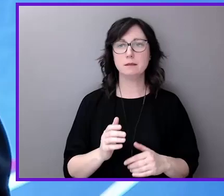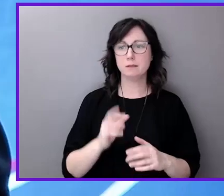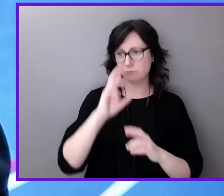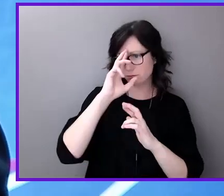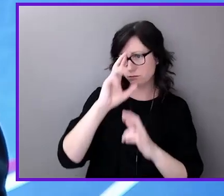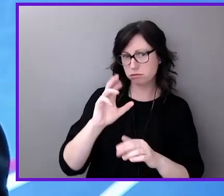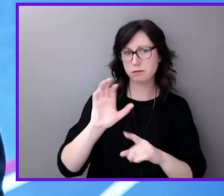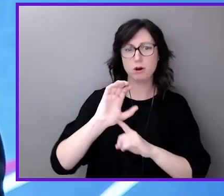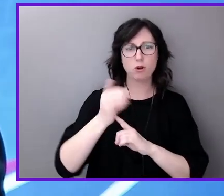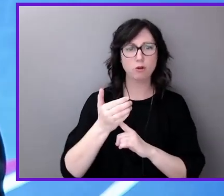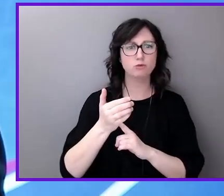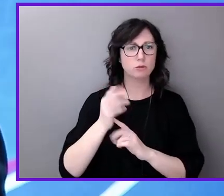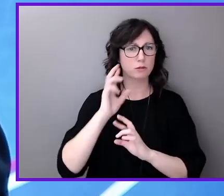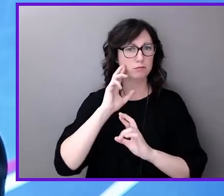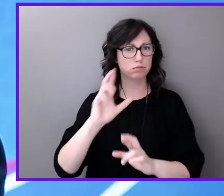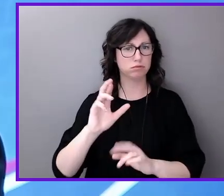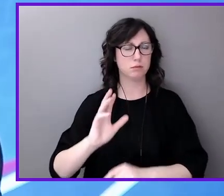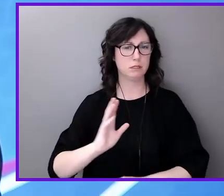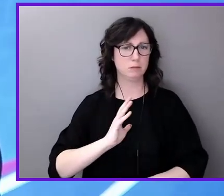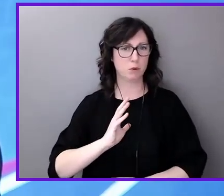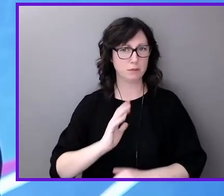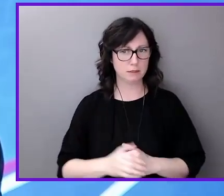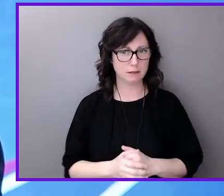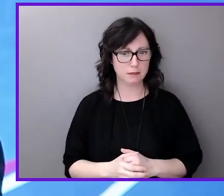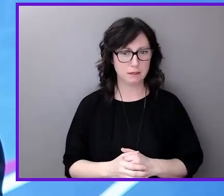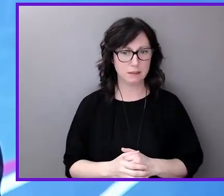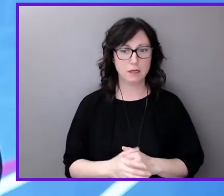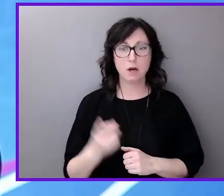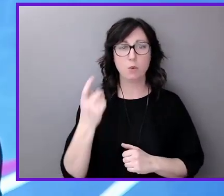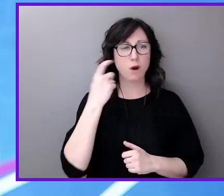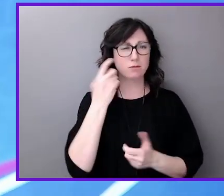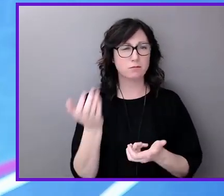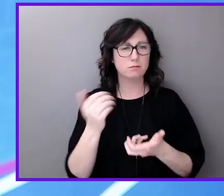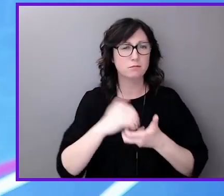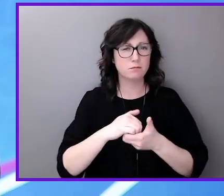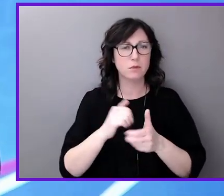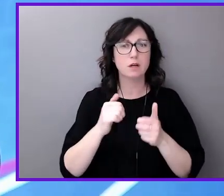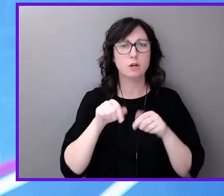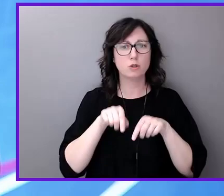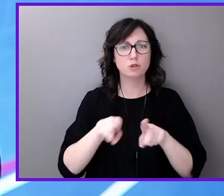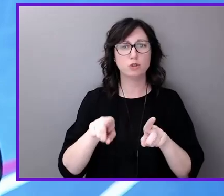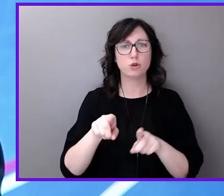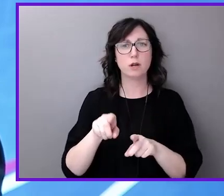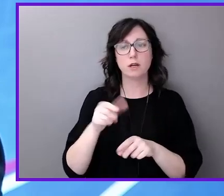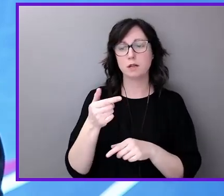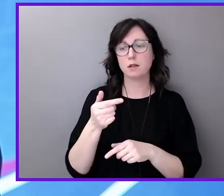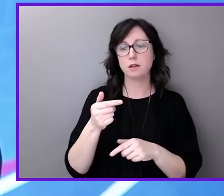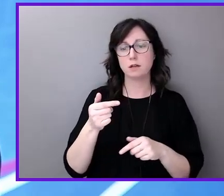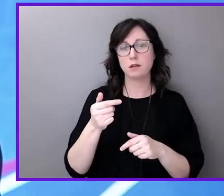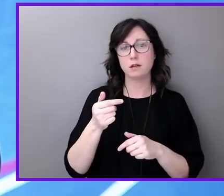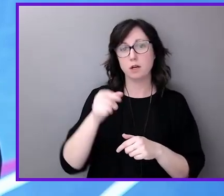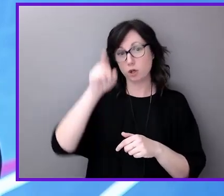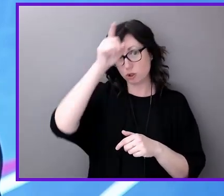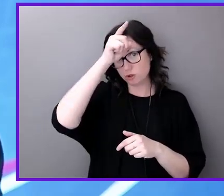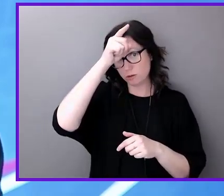I’m thinking of recent partnerships that we built in Germany during the 2021 Frankfurt Book Fair